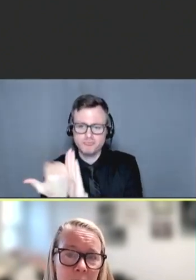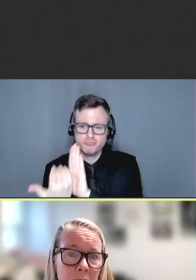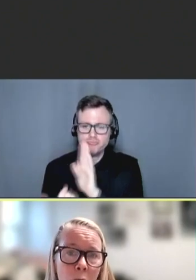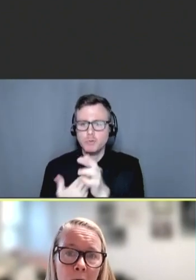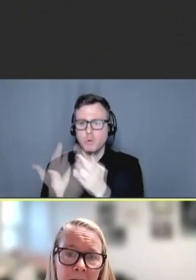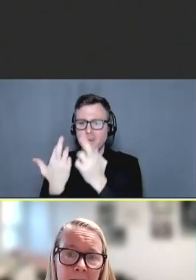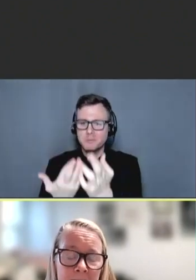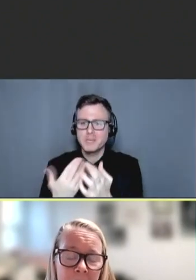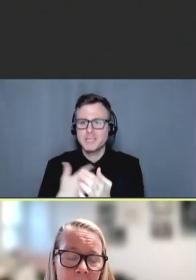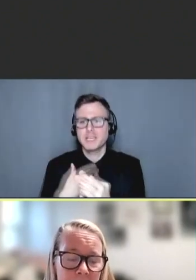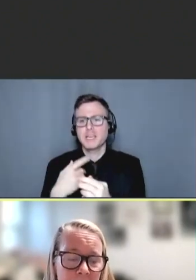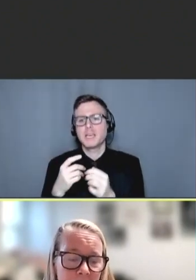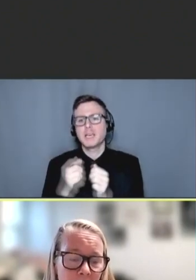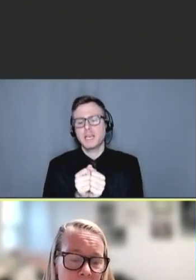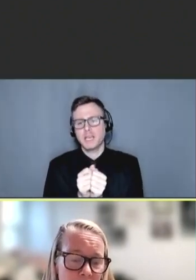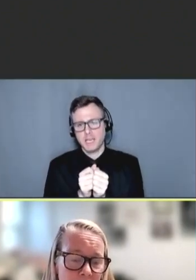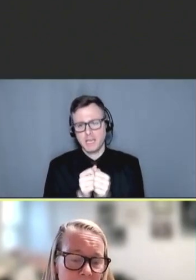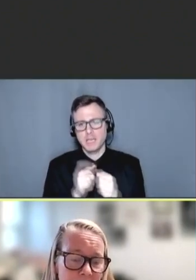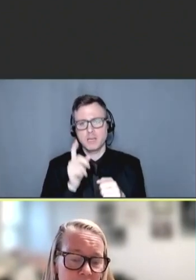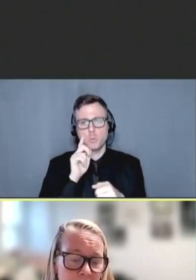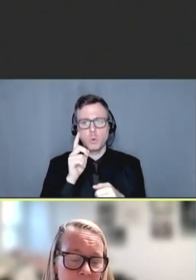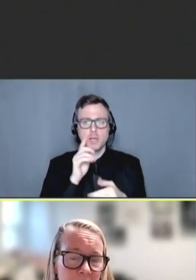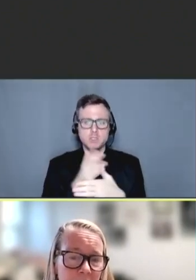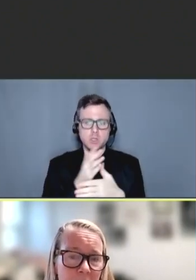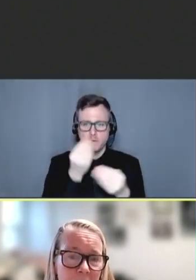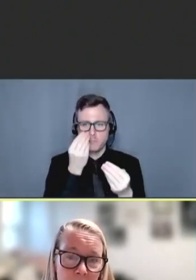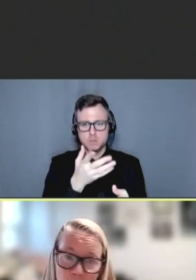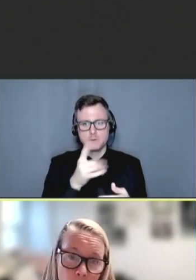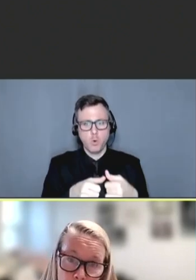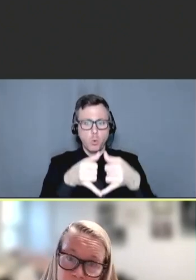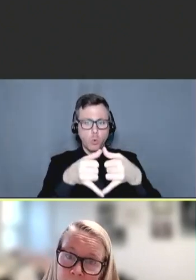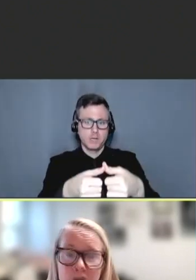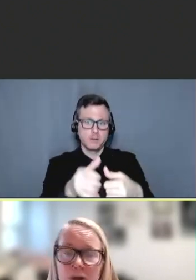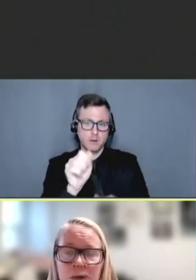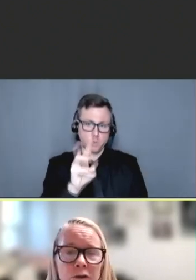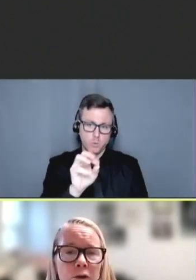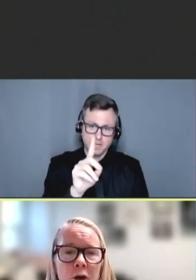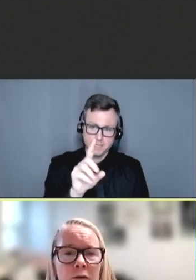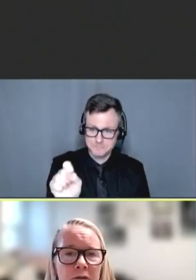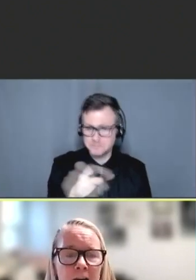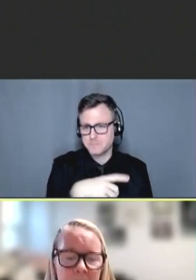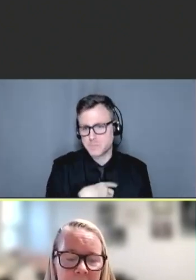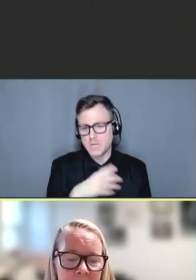with awardees as they look to transition their COVID infrastructure, their COVID vaccine